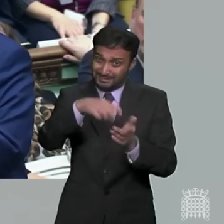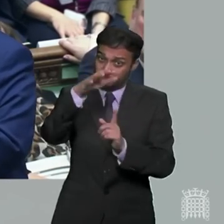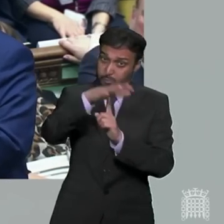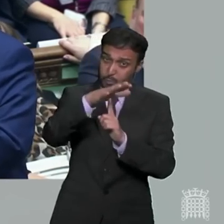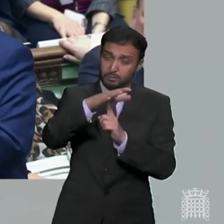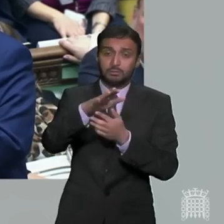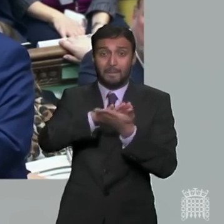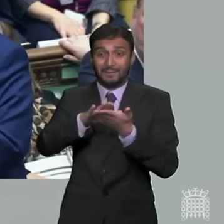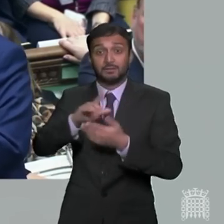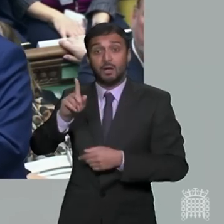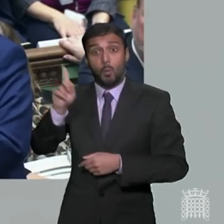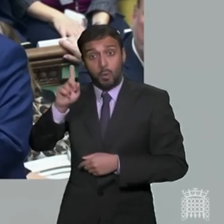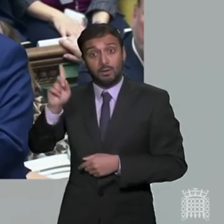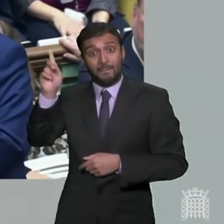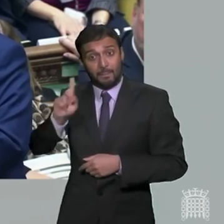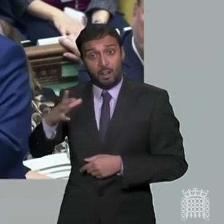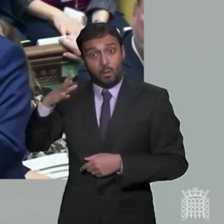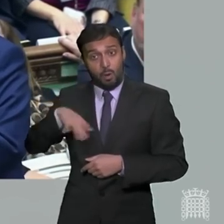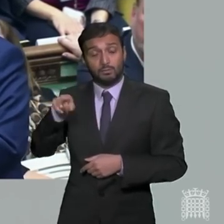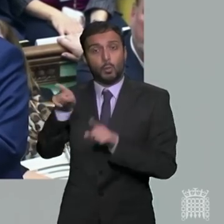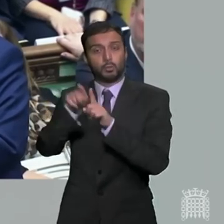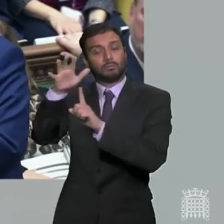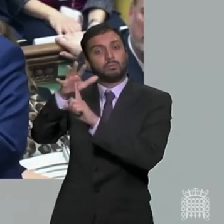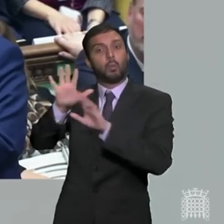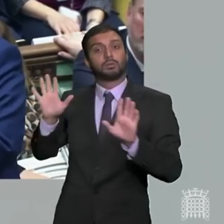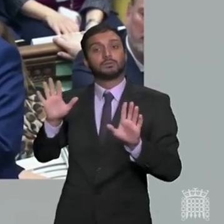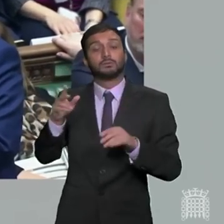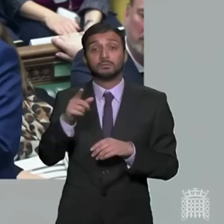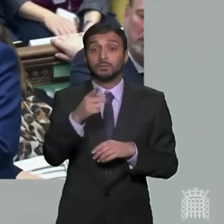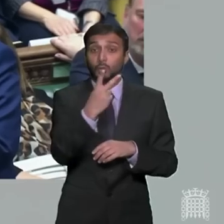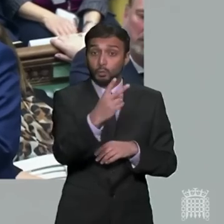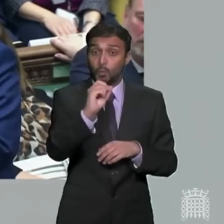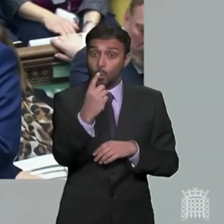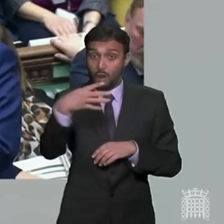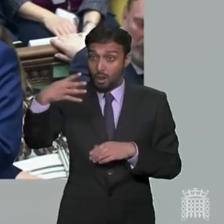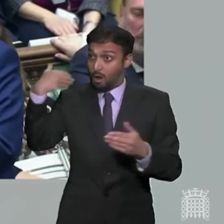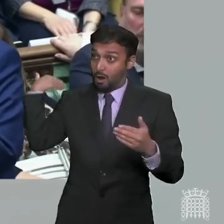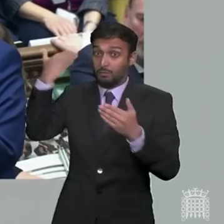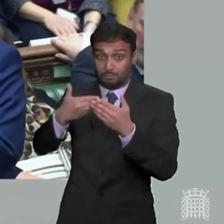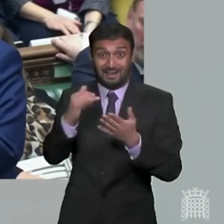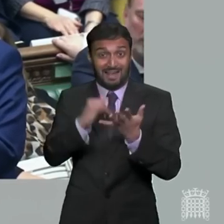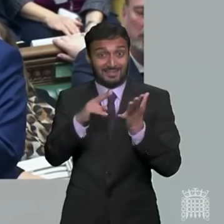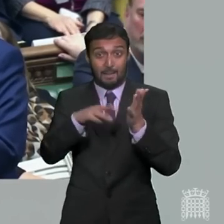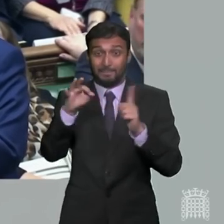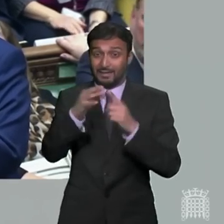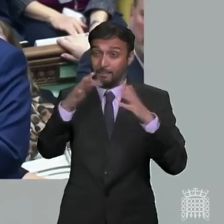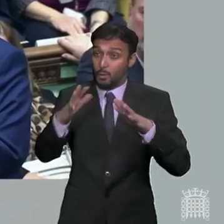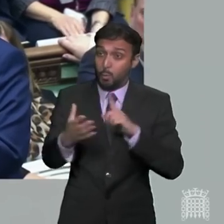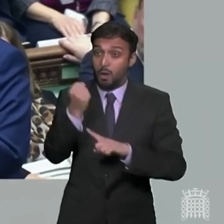Since 2014, the Scottish National party has won eight elections in a row. Last year, we won a landslide.